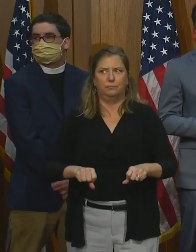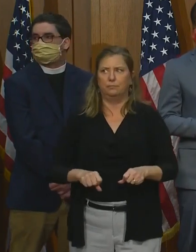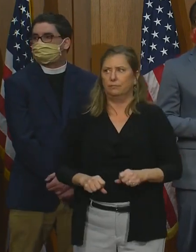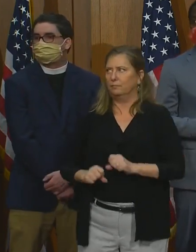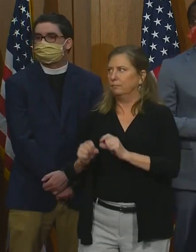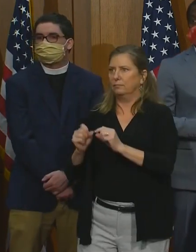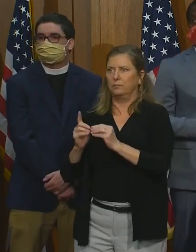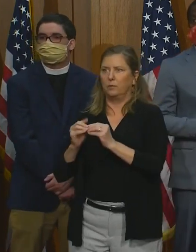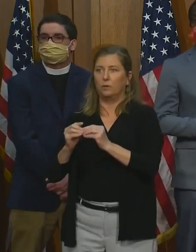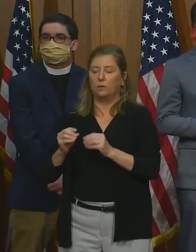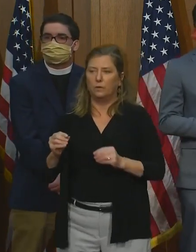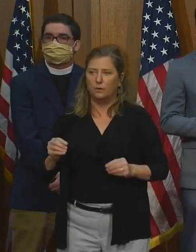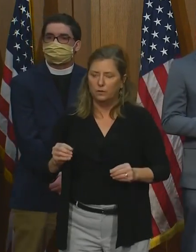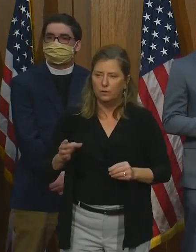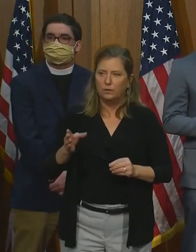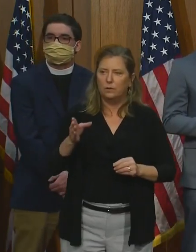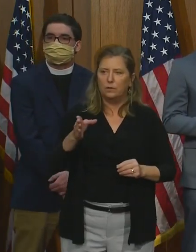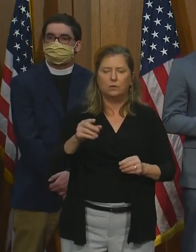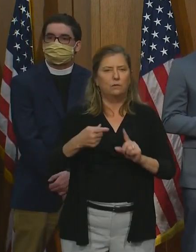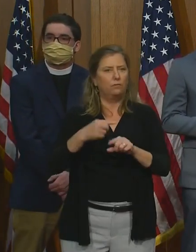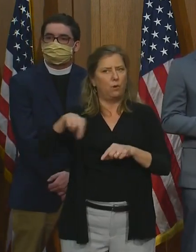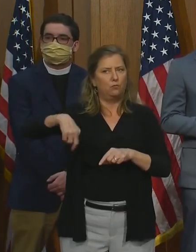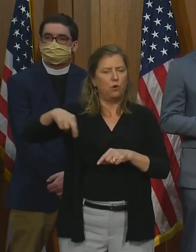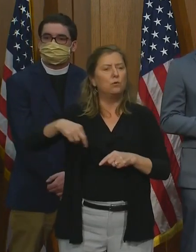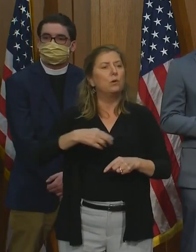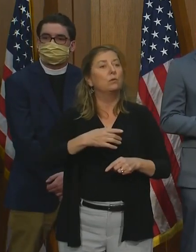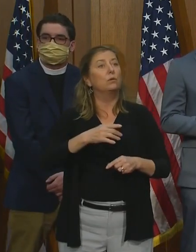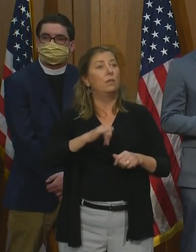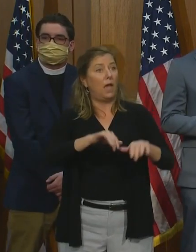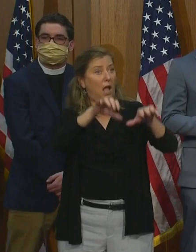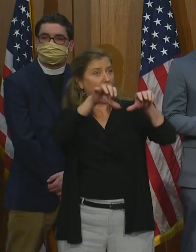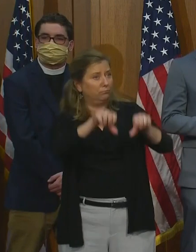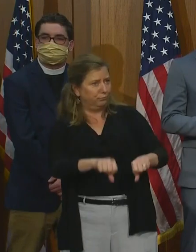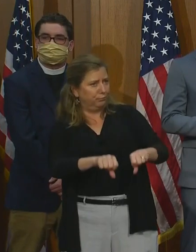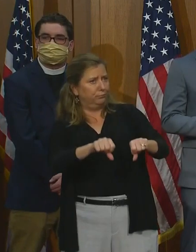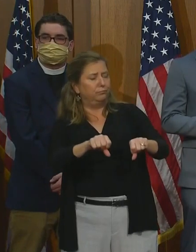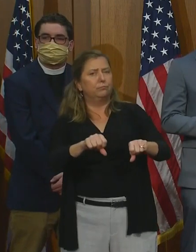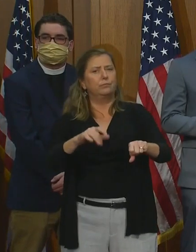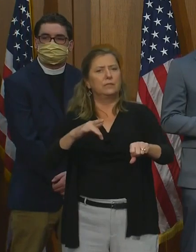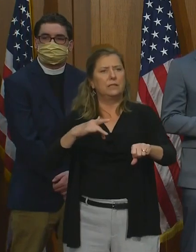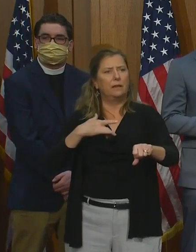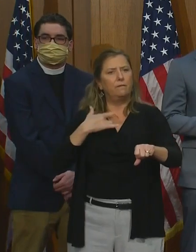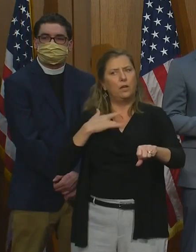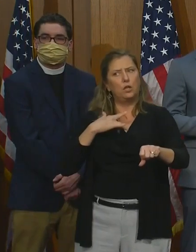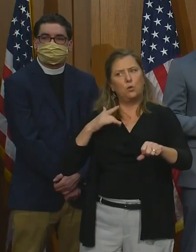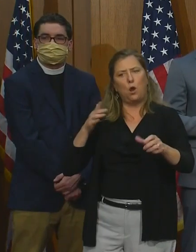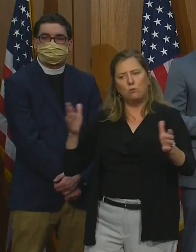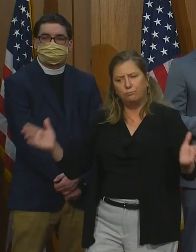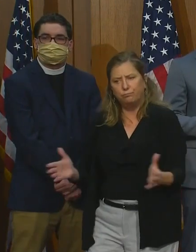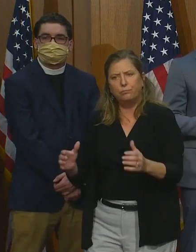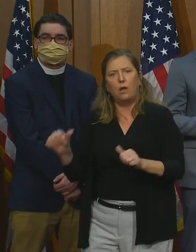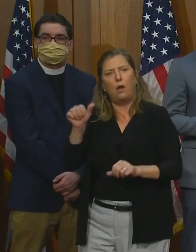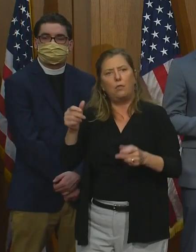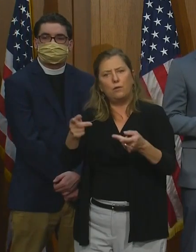THAT DIVISIVENESS THE STATUES.